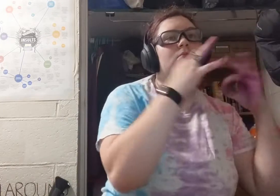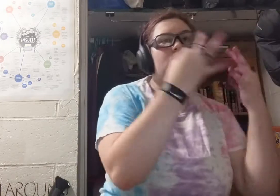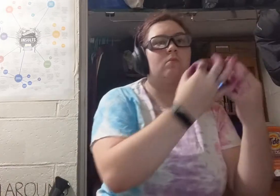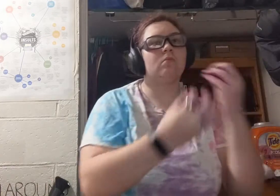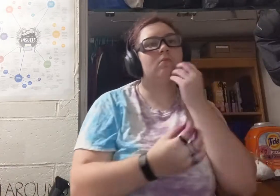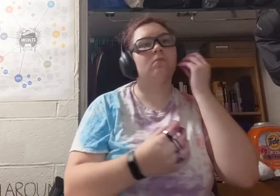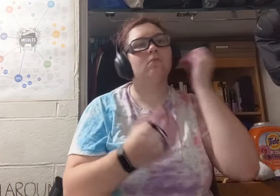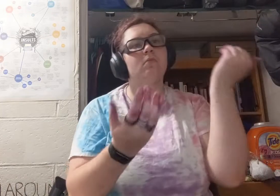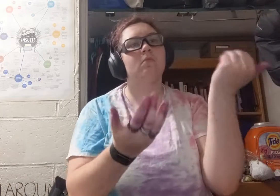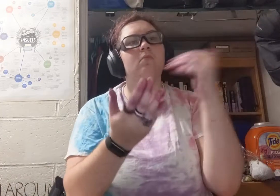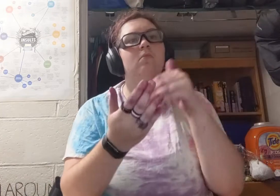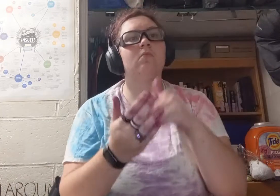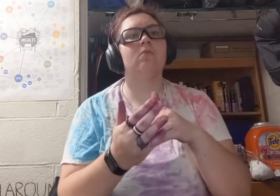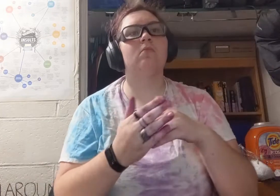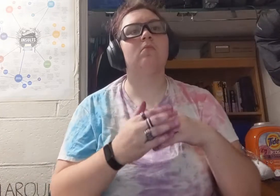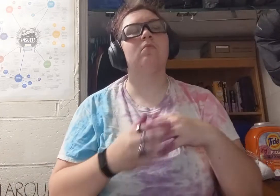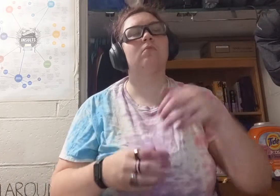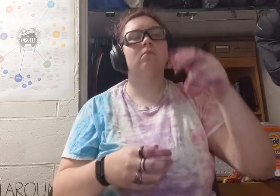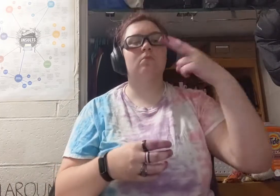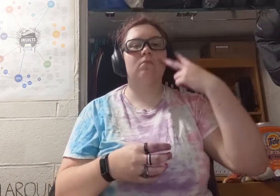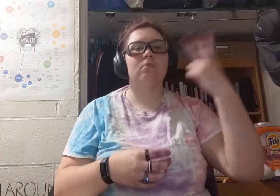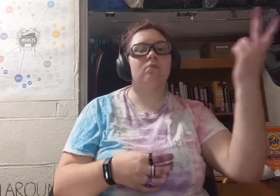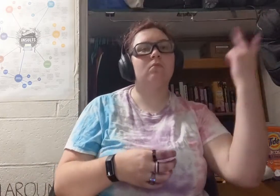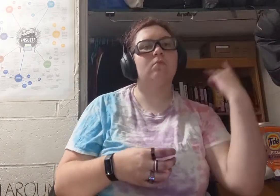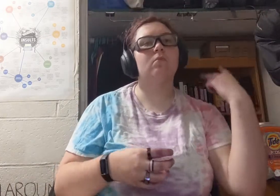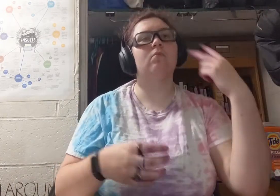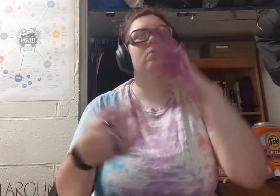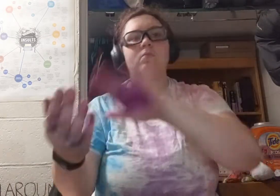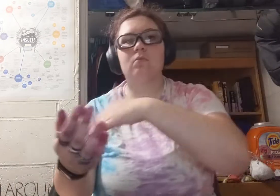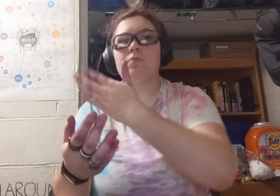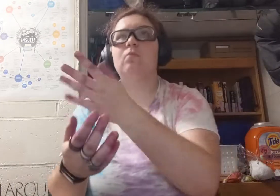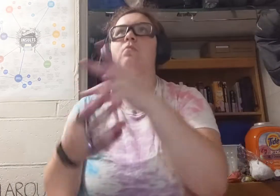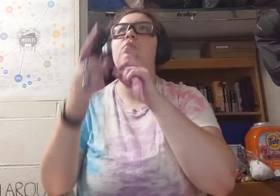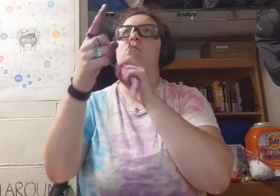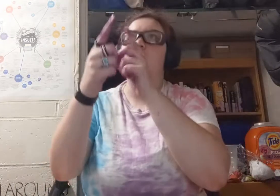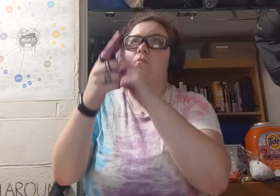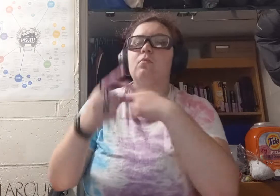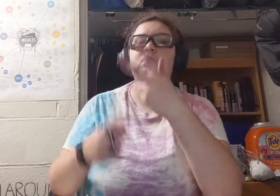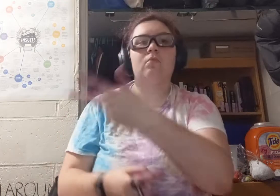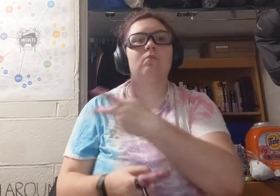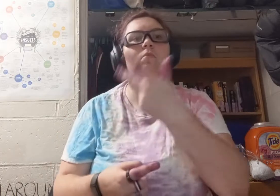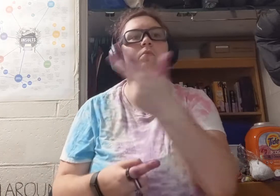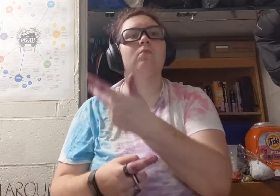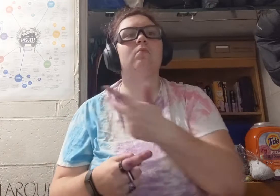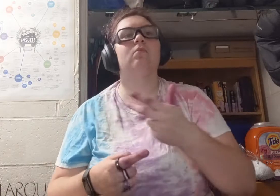and who we want to be